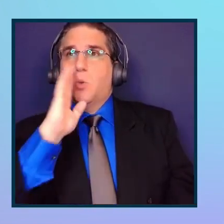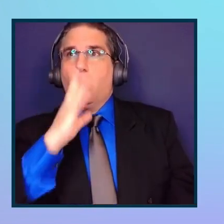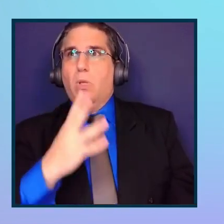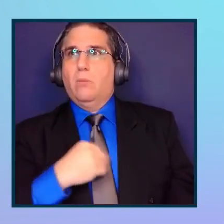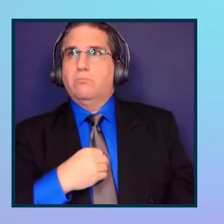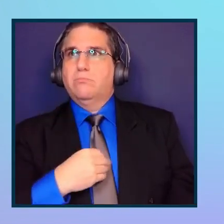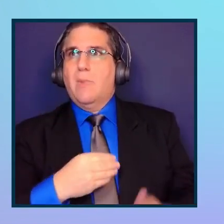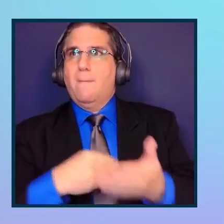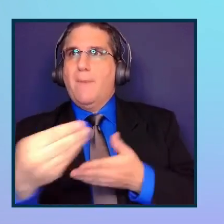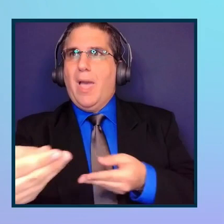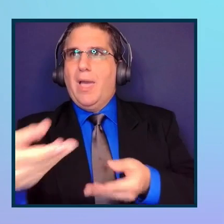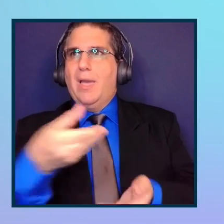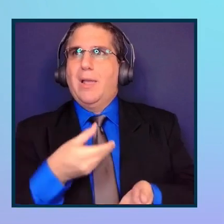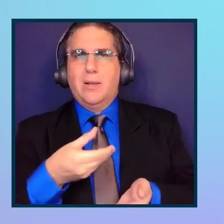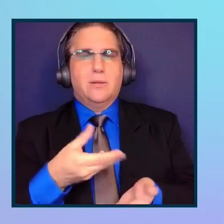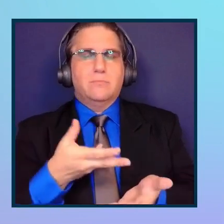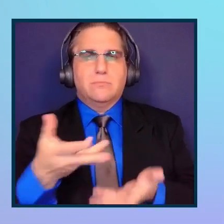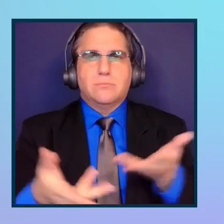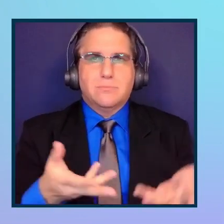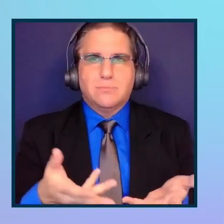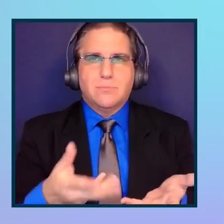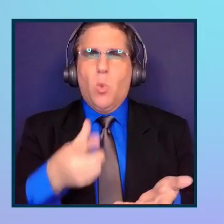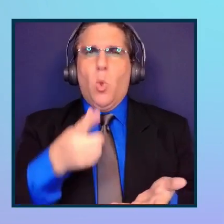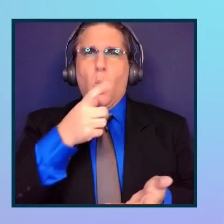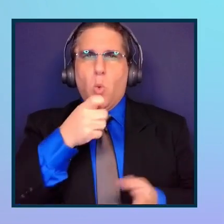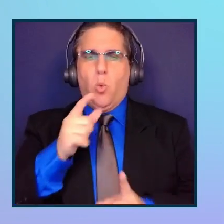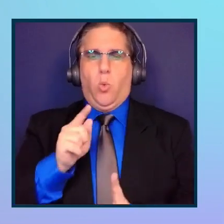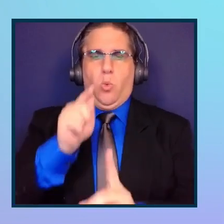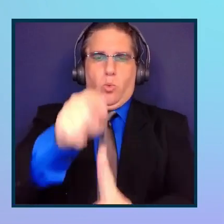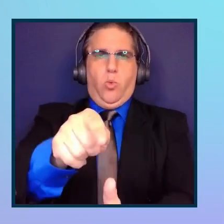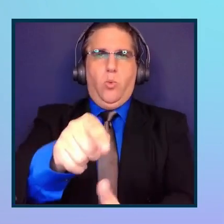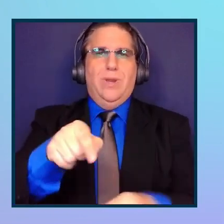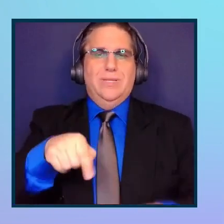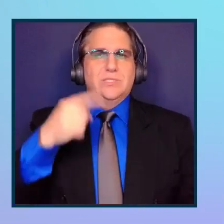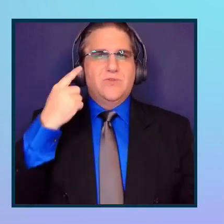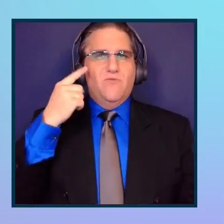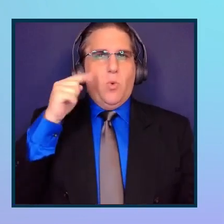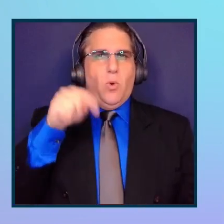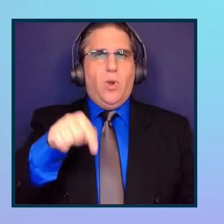you get the idea. Who exactly is this button on your website for?